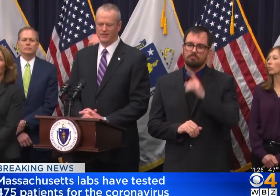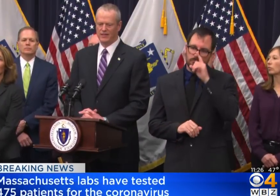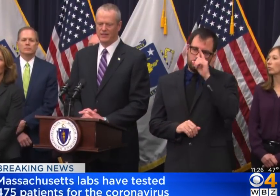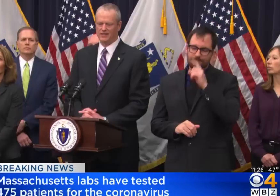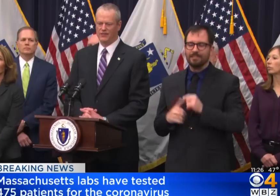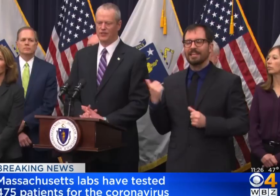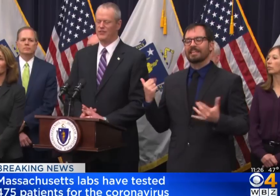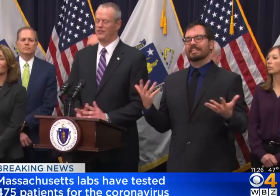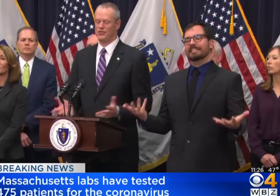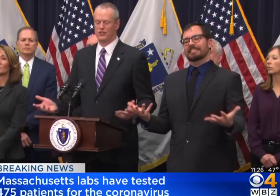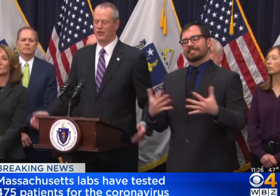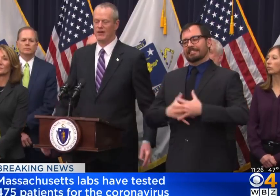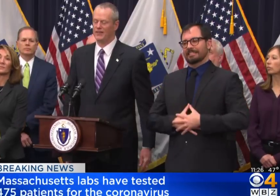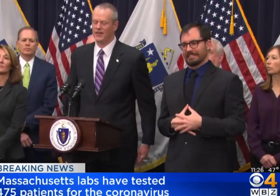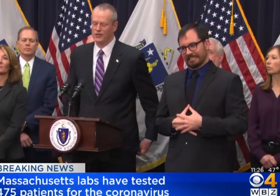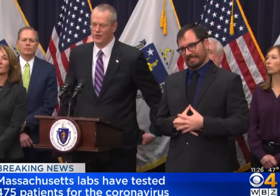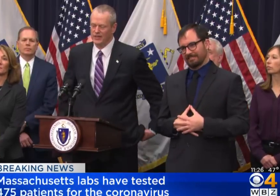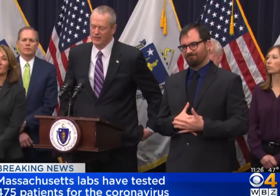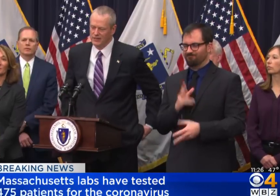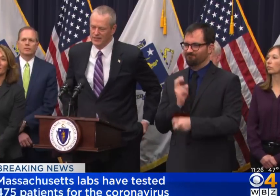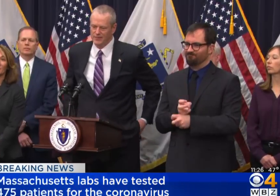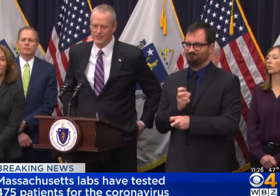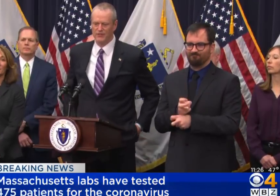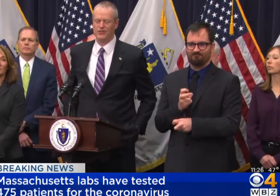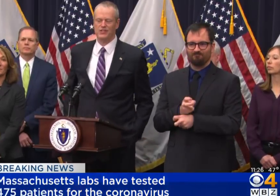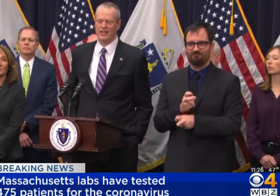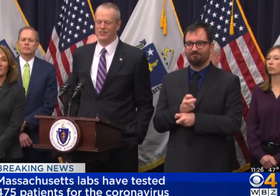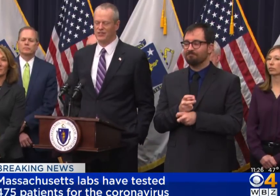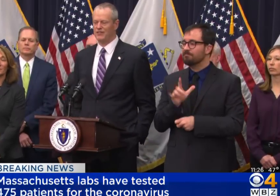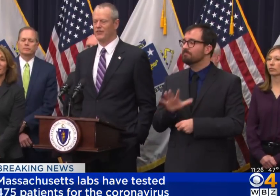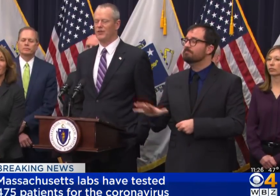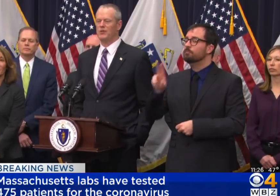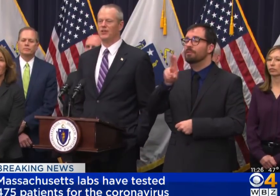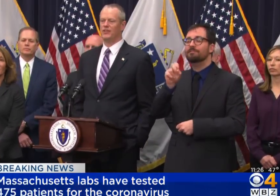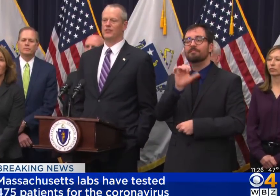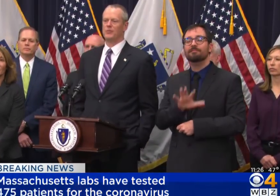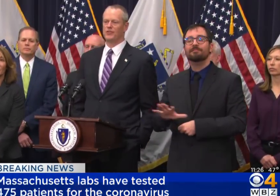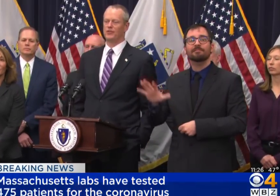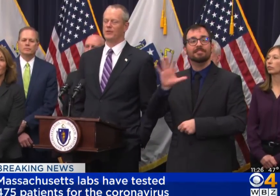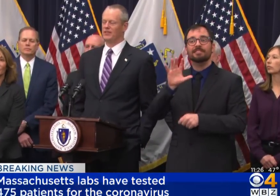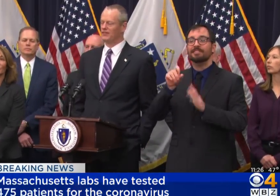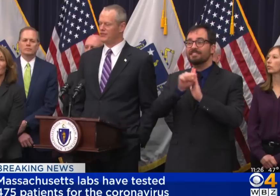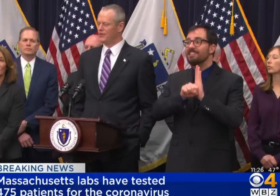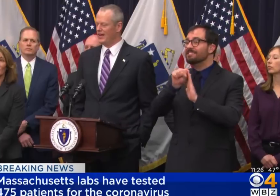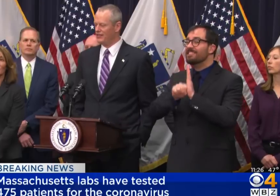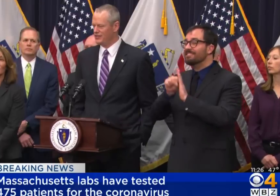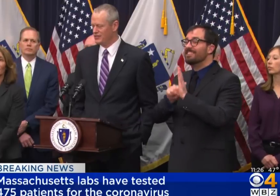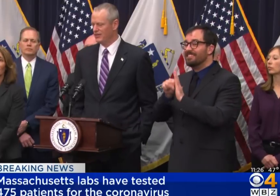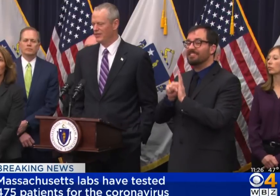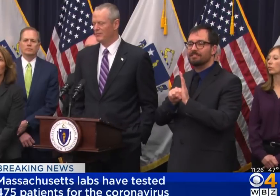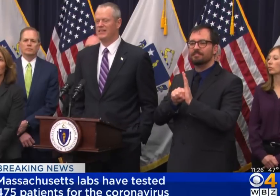HAVE CLOSED SCHOOL -- LOOK, THIS IS A DIFFICULT ISSUE.